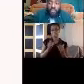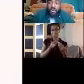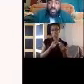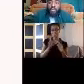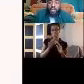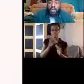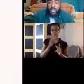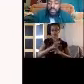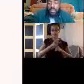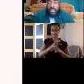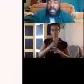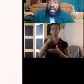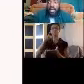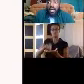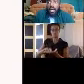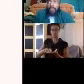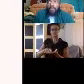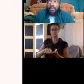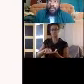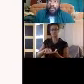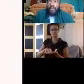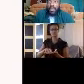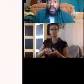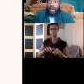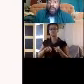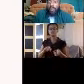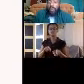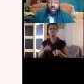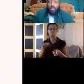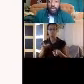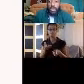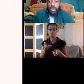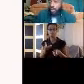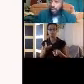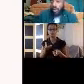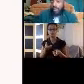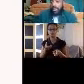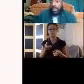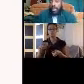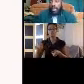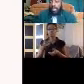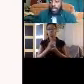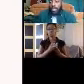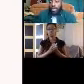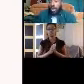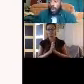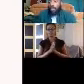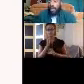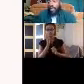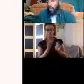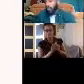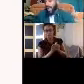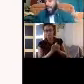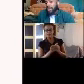that there's going to be retribution, there's going to be potential harm, that that is going